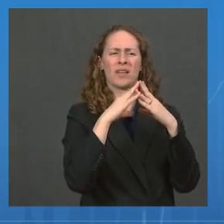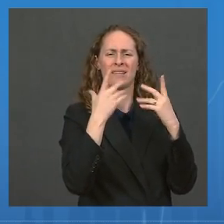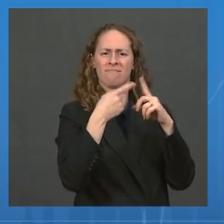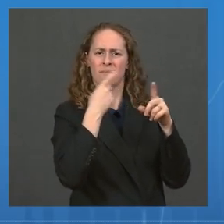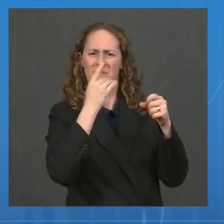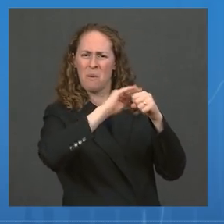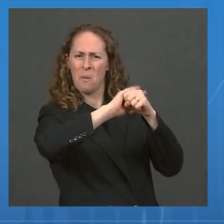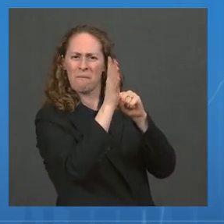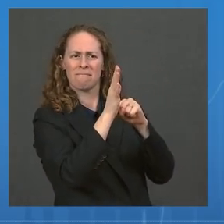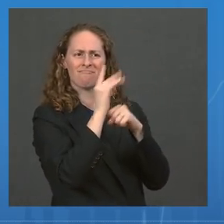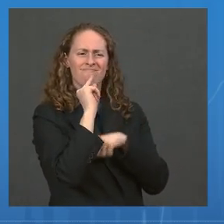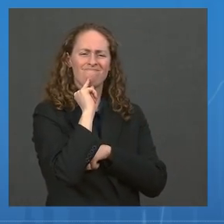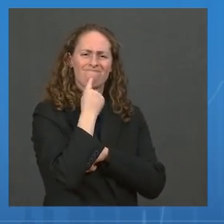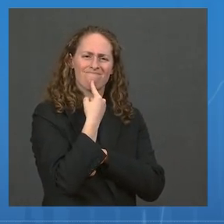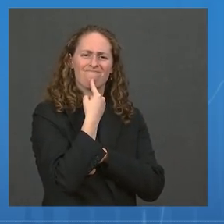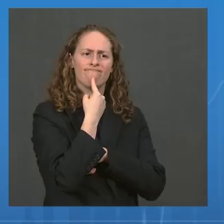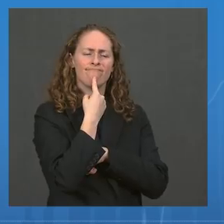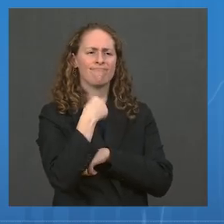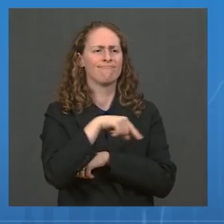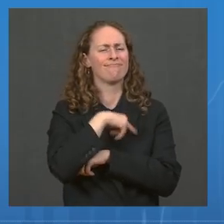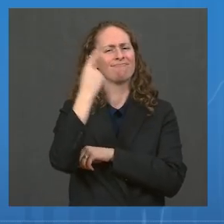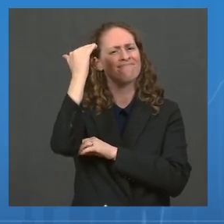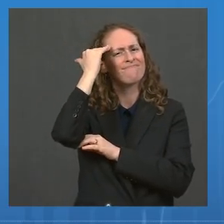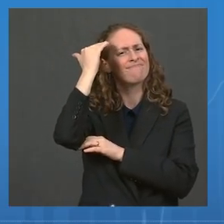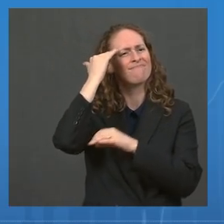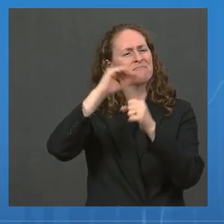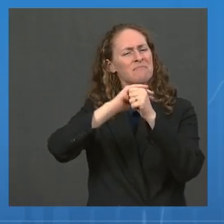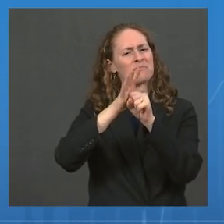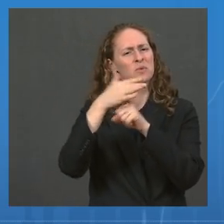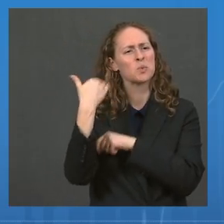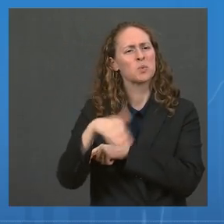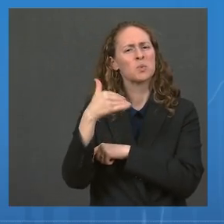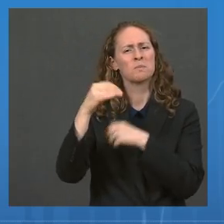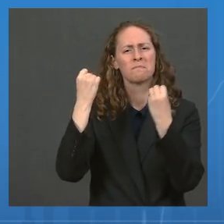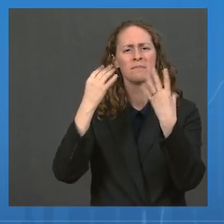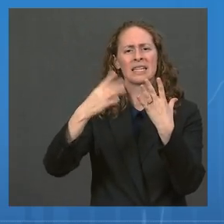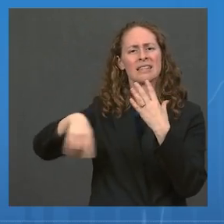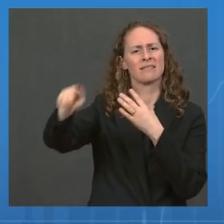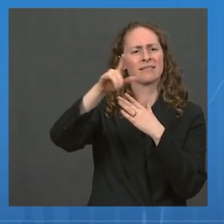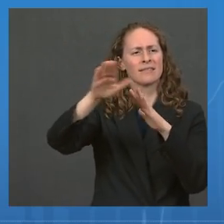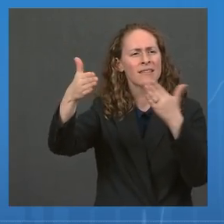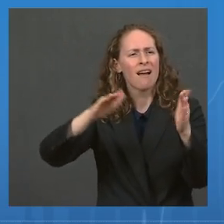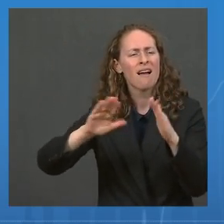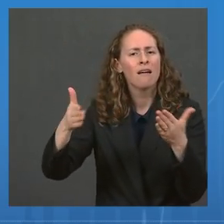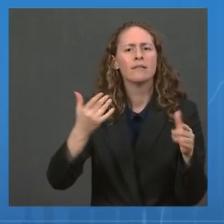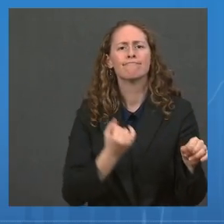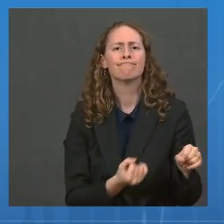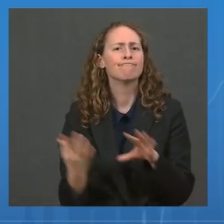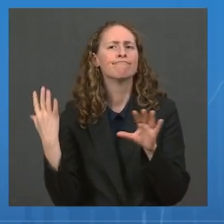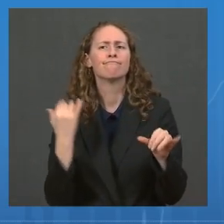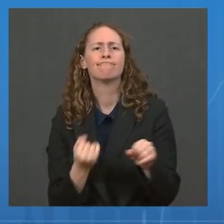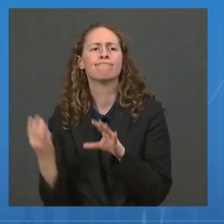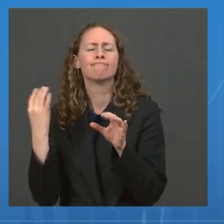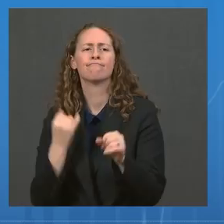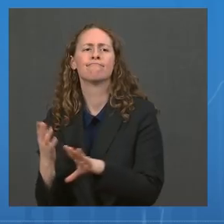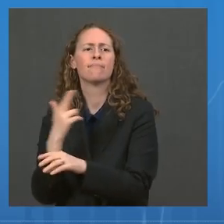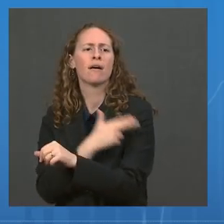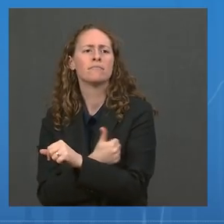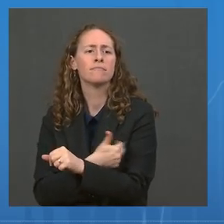And we all know that COVID-19 has cost us lives; it's led to hospitalizations; it's taken people out of work and school for weeks;